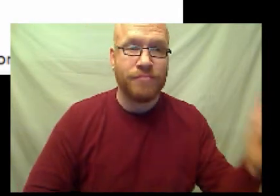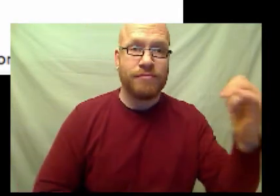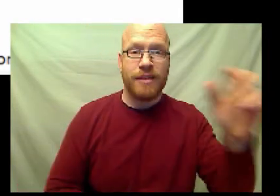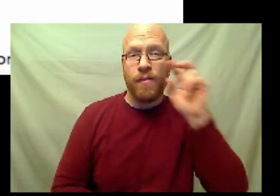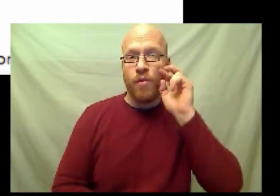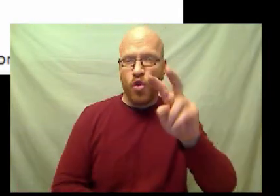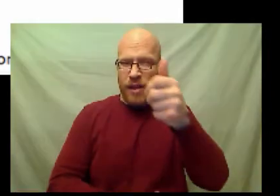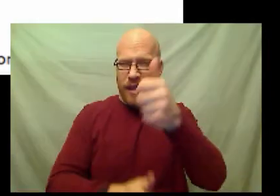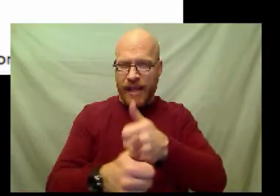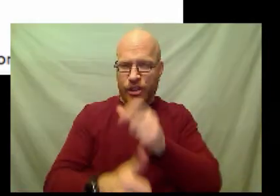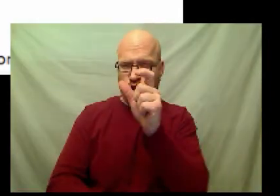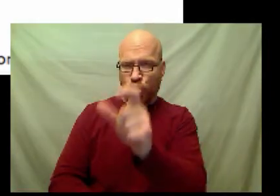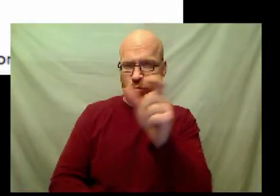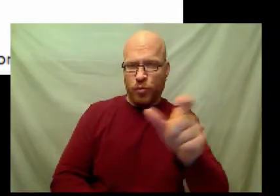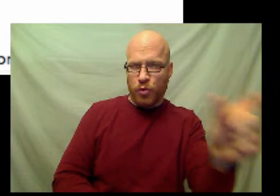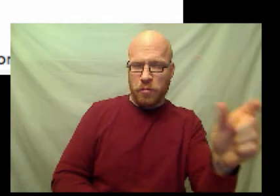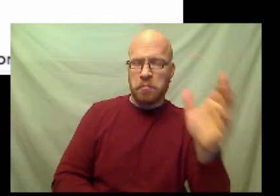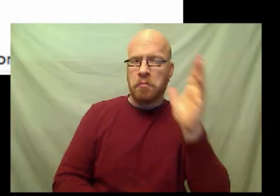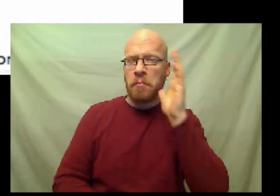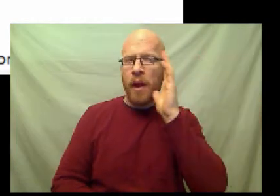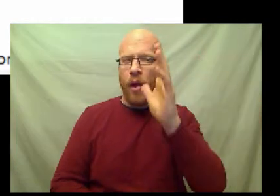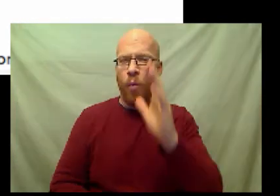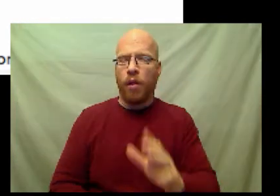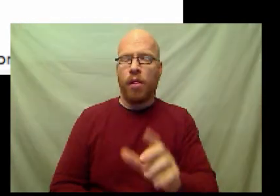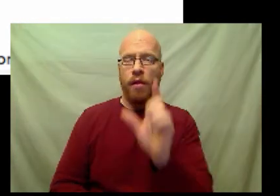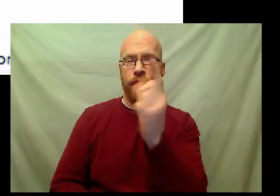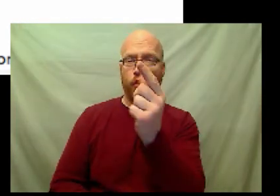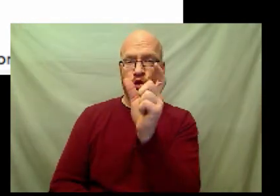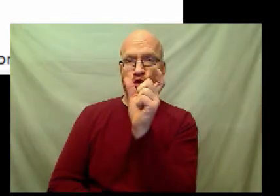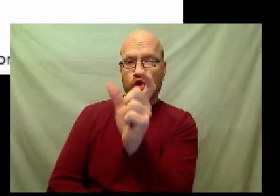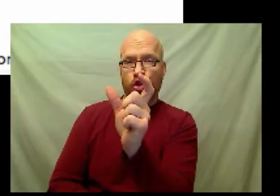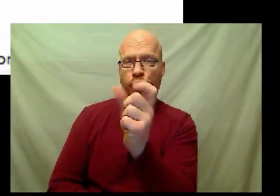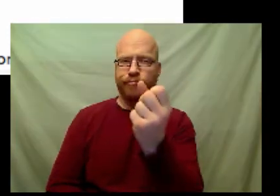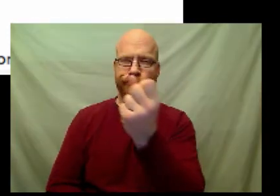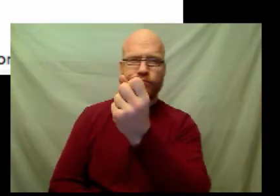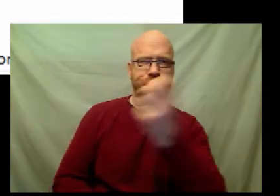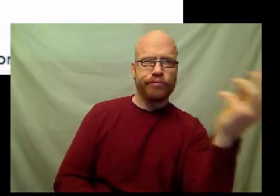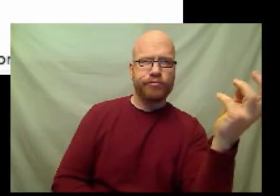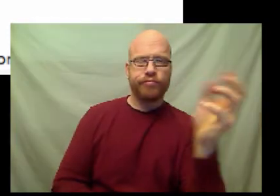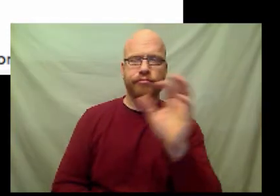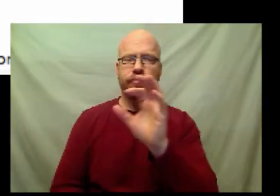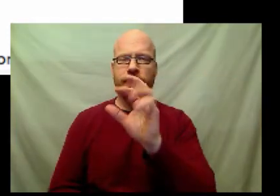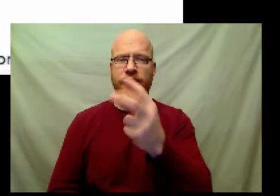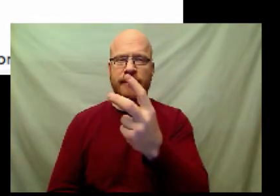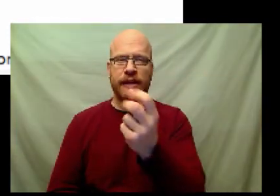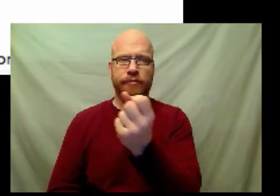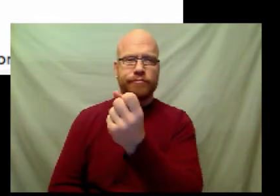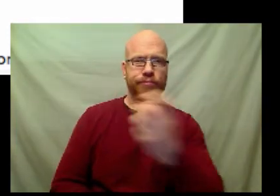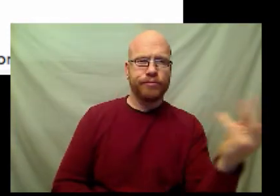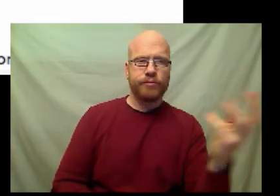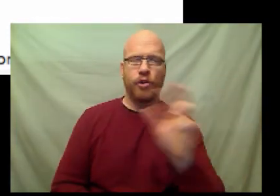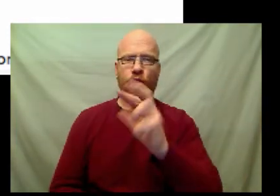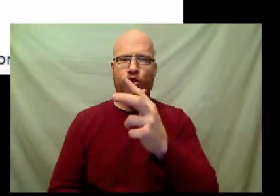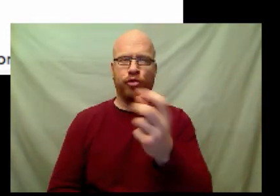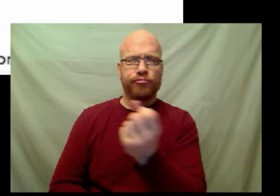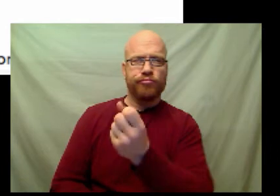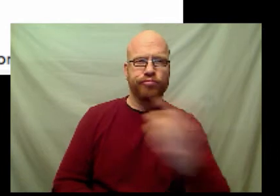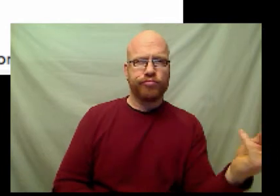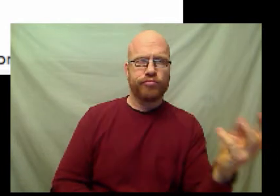So in our polynomial here, we have three terms. We're going to work through the first term and factor it, second term, and the third term. Okay?